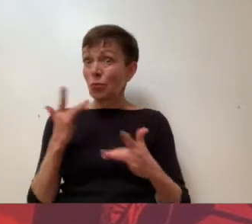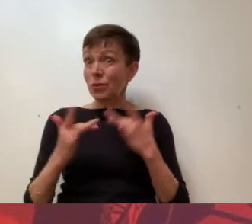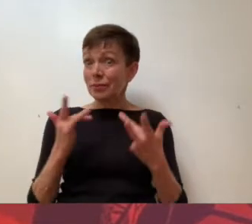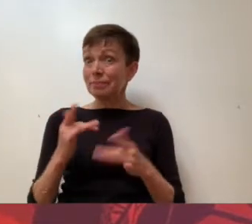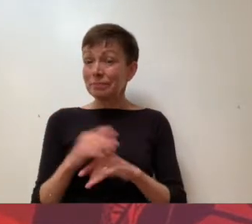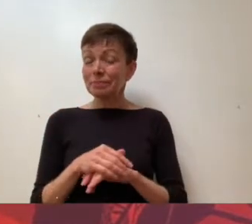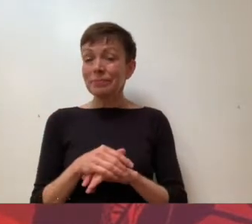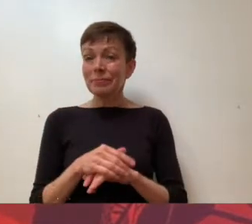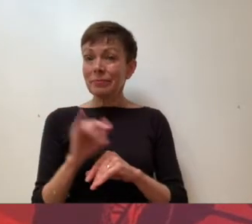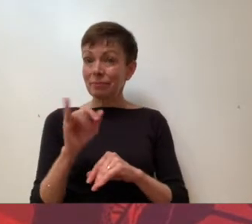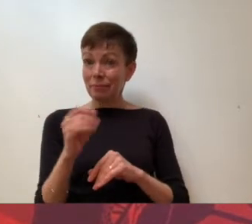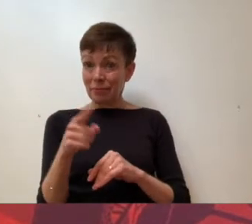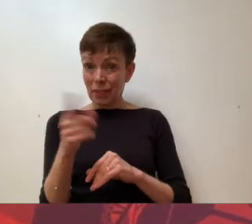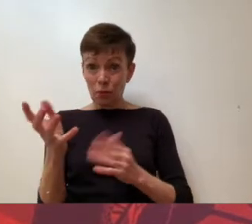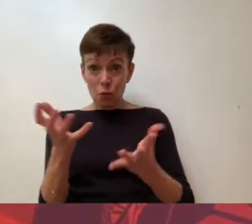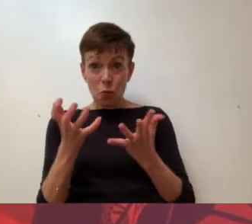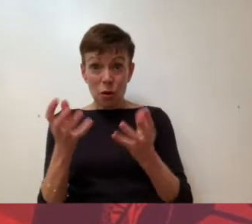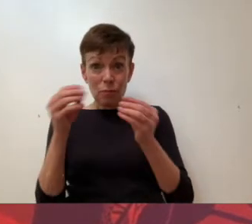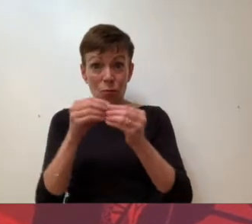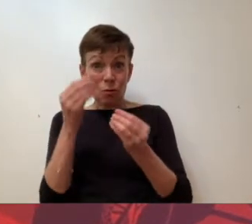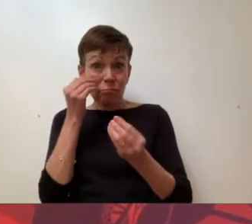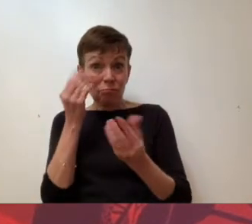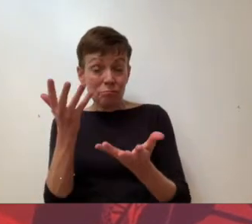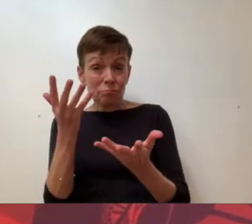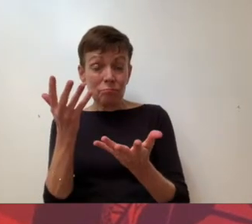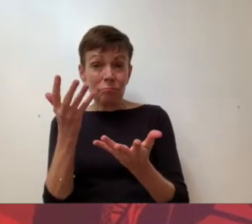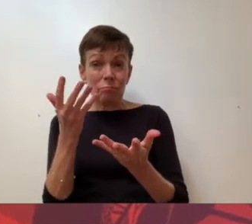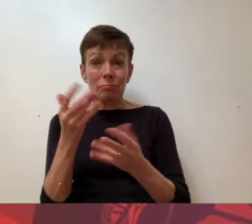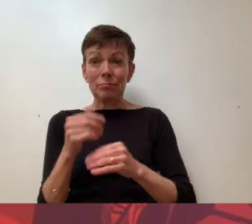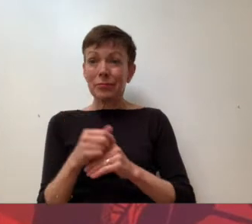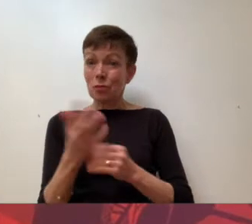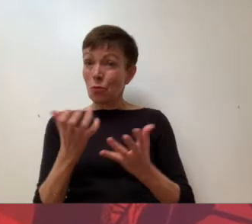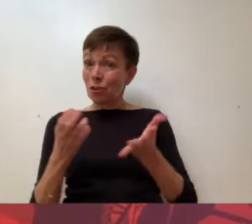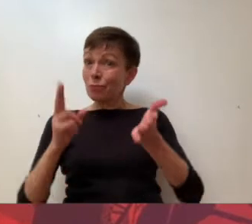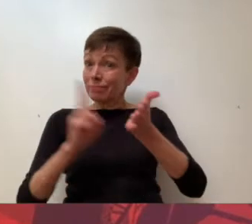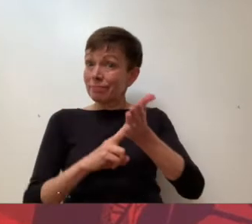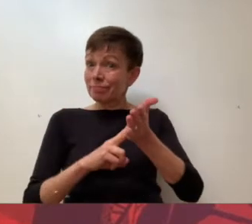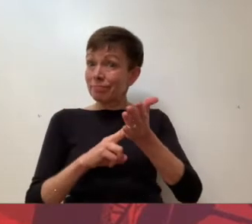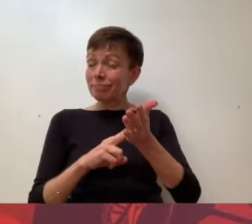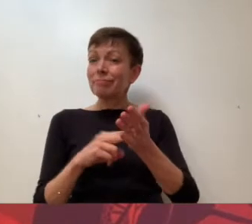sanitize your hands quickly. We are also encouraging people to bring their